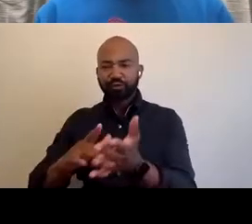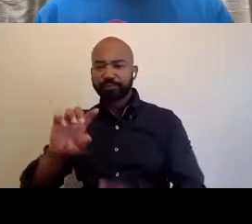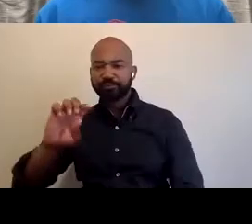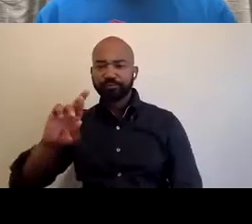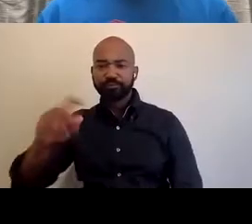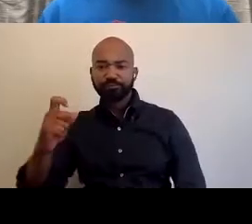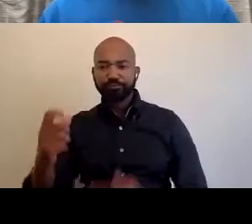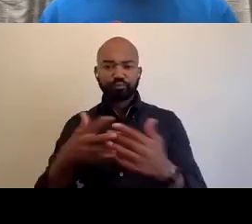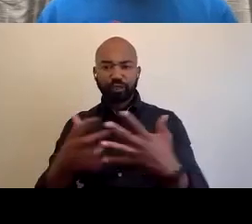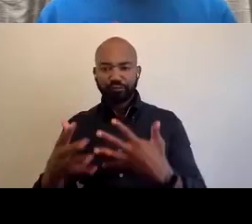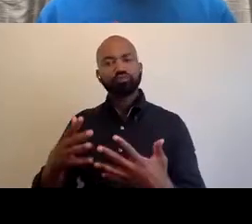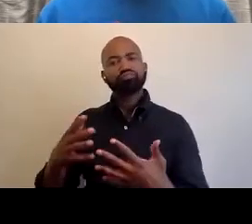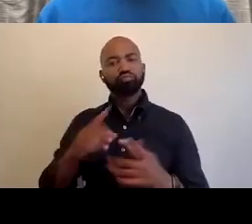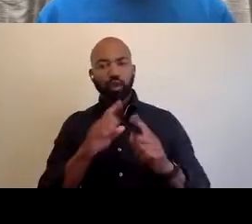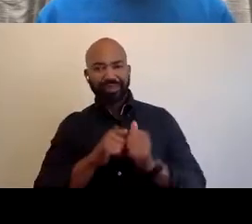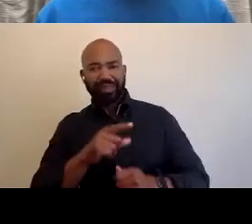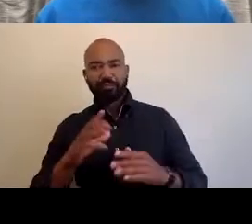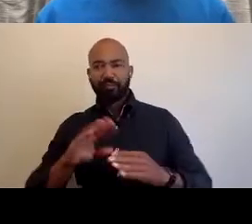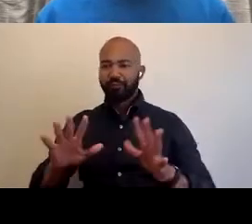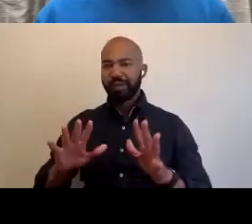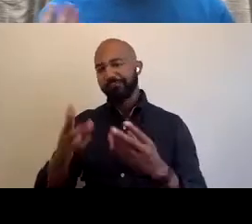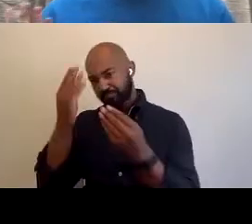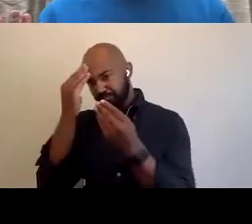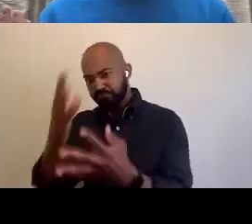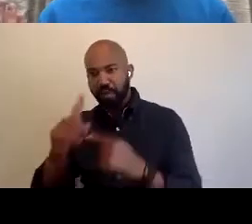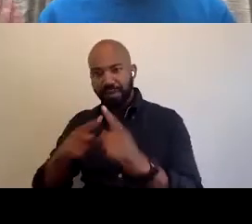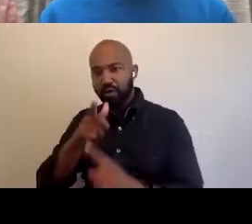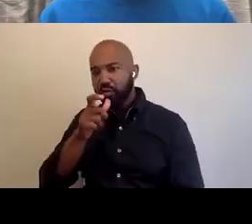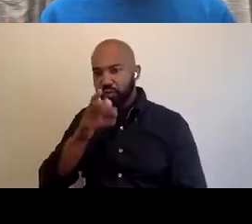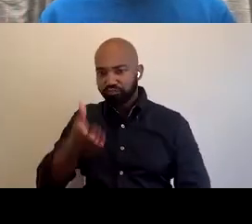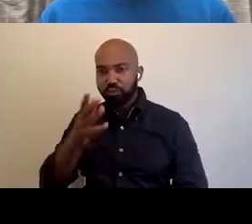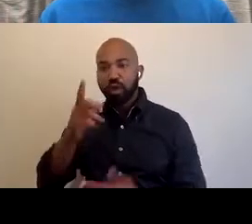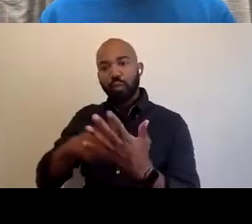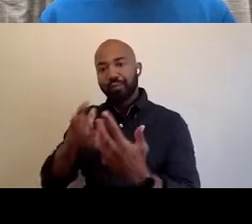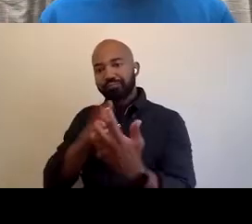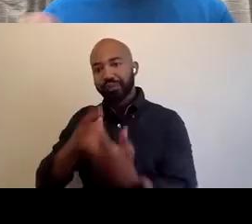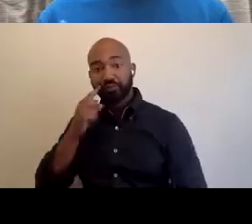So the national leaders that we utilize in terms of recommendations and guidelines